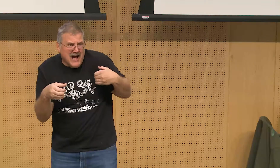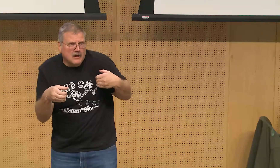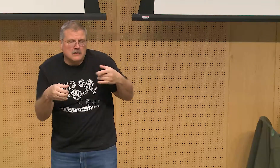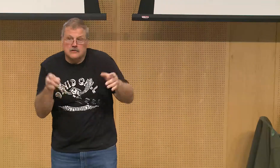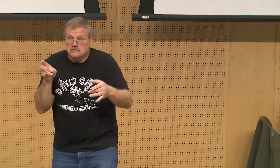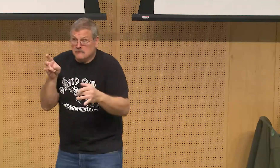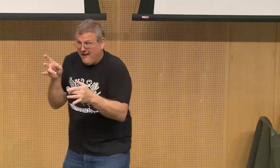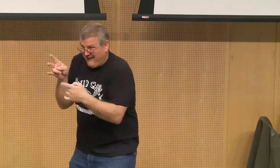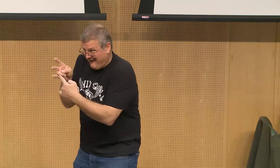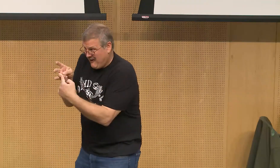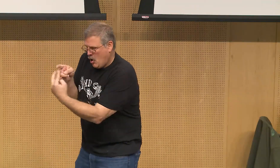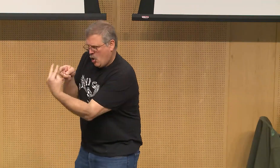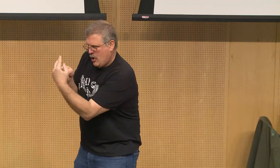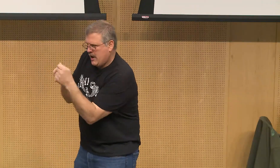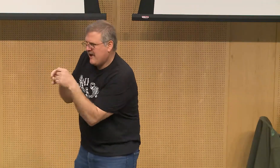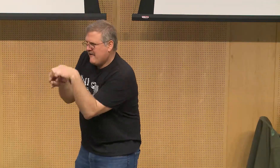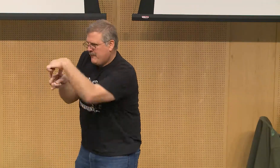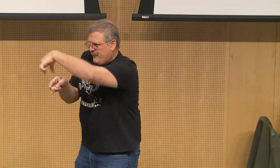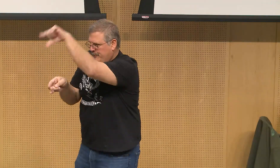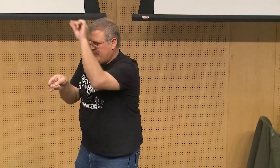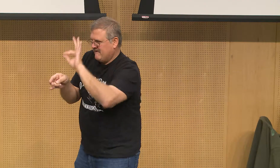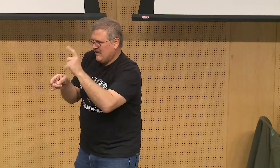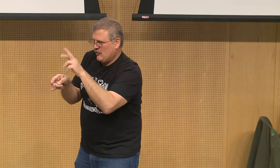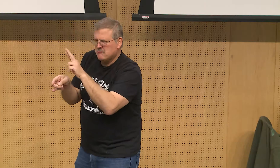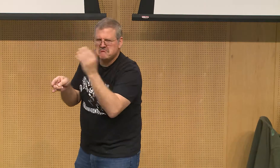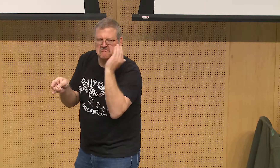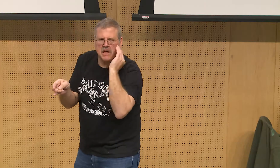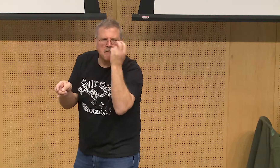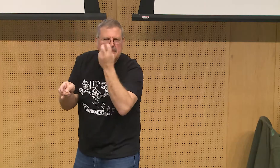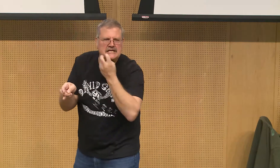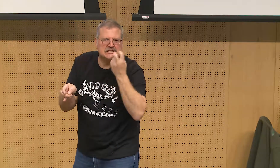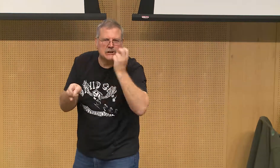and the Deaf child is saying, "Please put the pin back in."